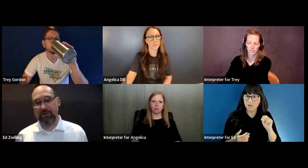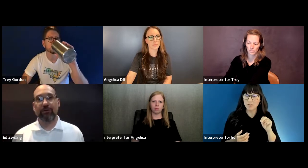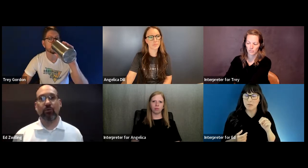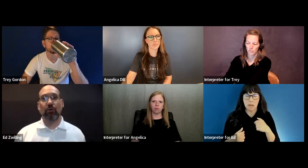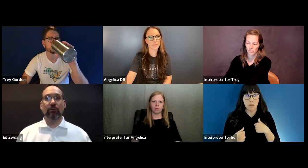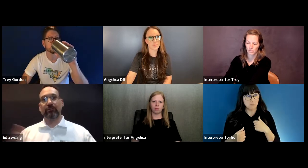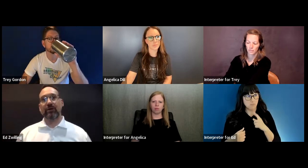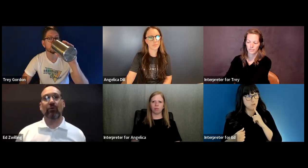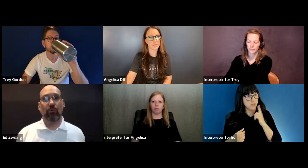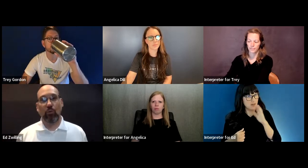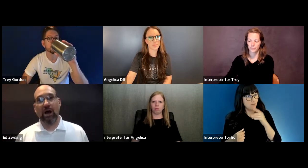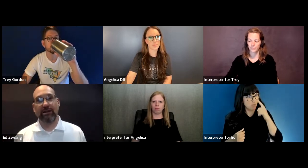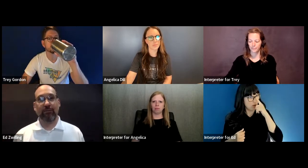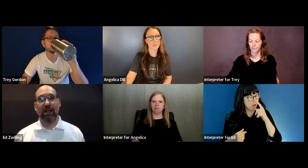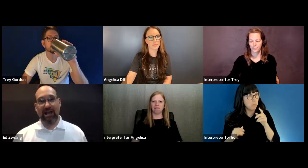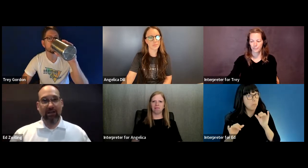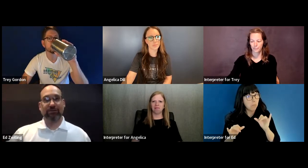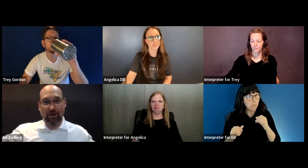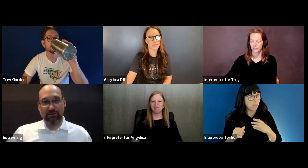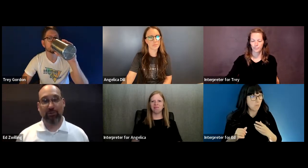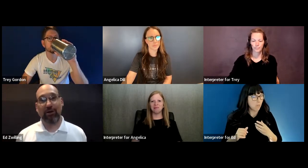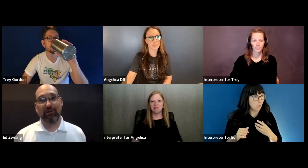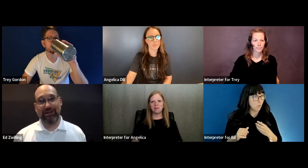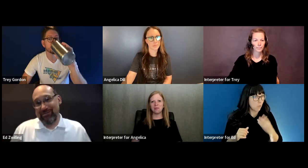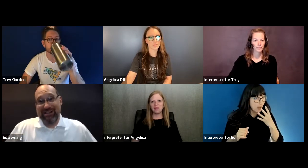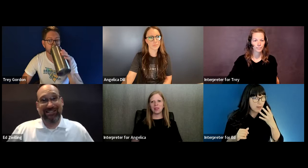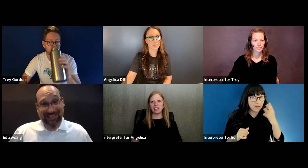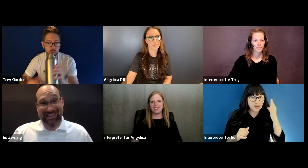that there were you know white and black hair salons but apparently that's a thing